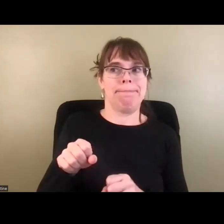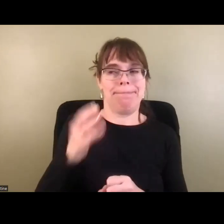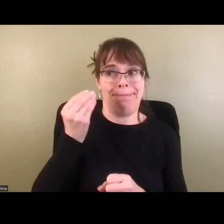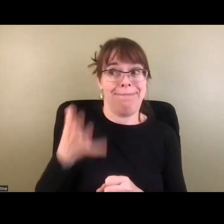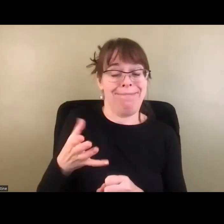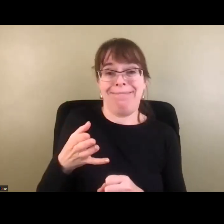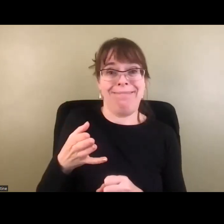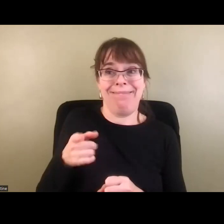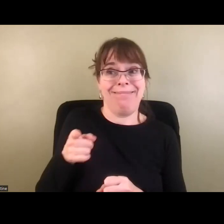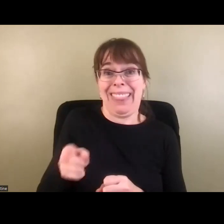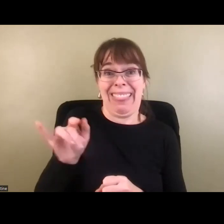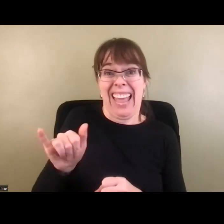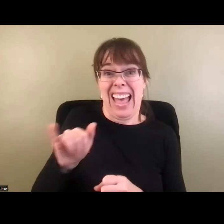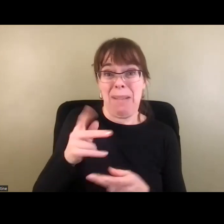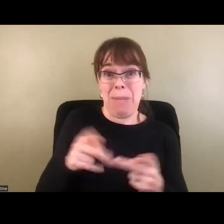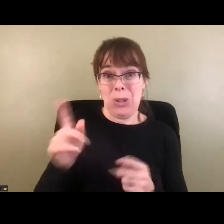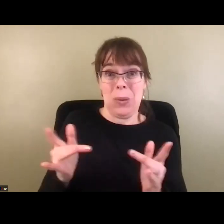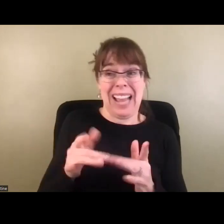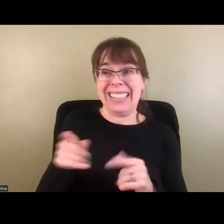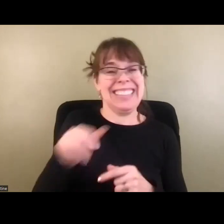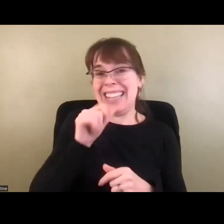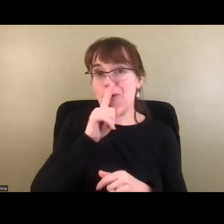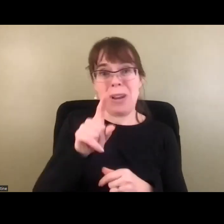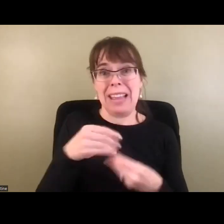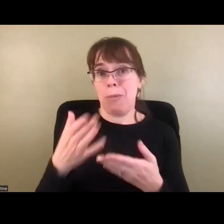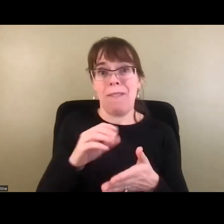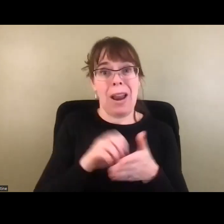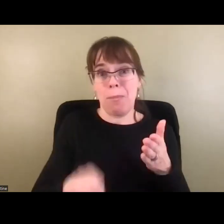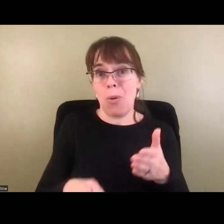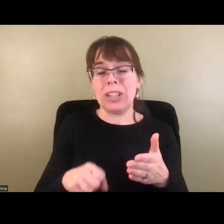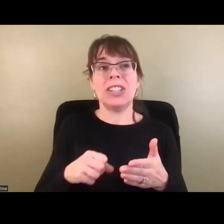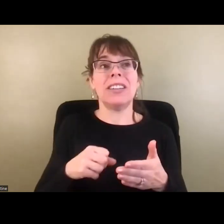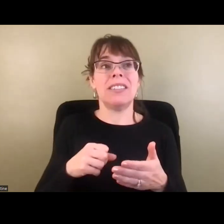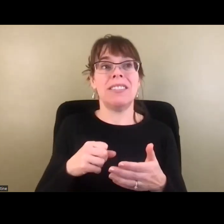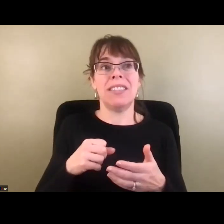the center actually was and was not going to provide them, as far as the health care they